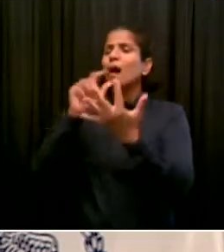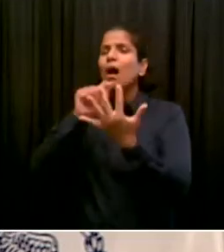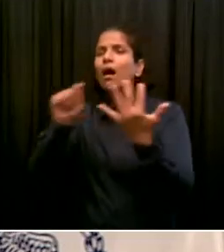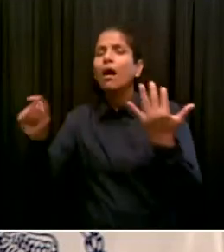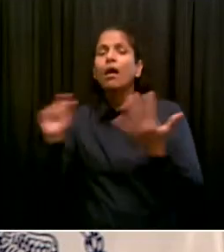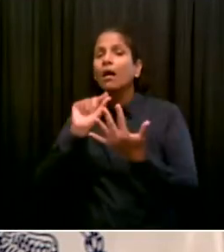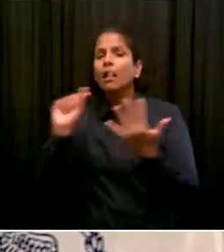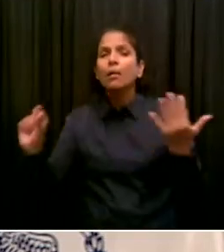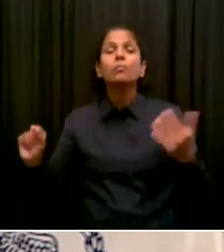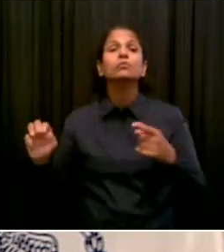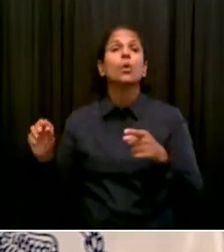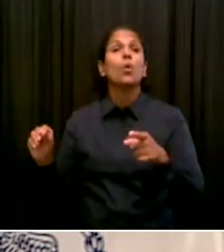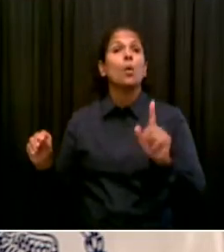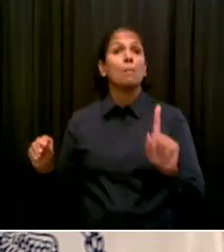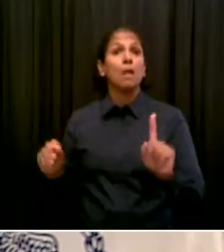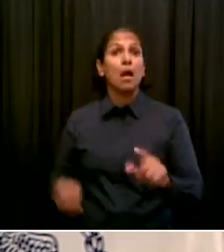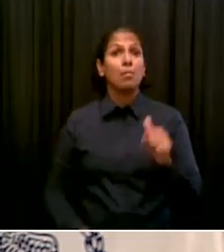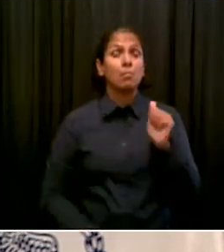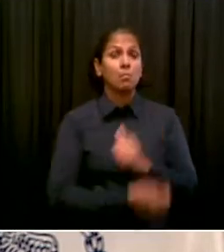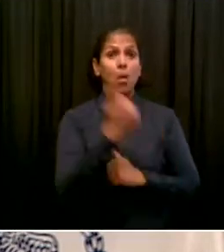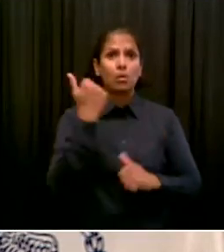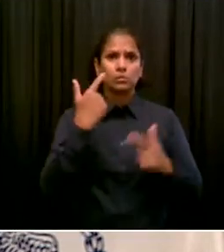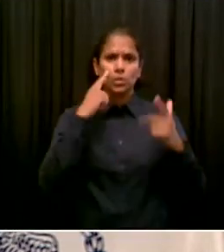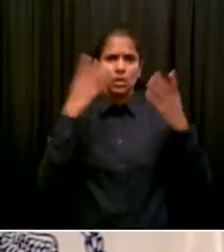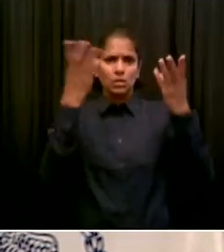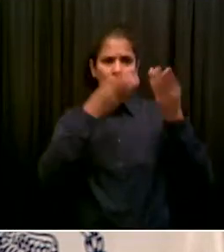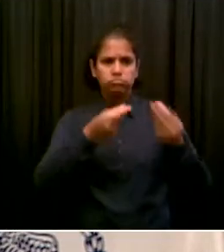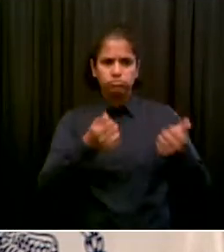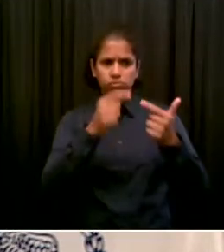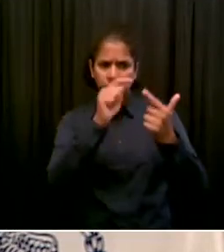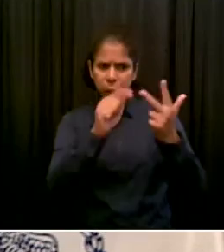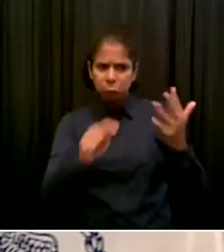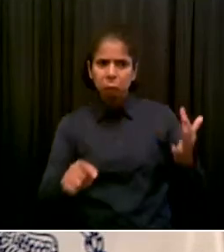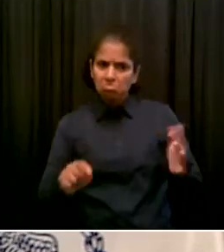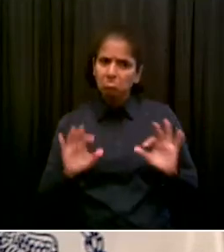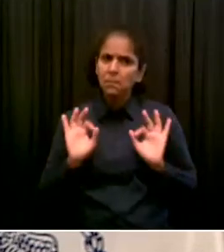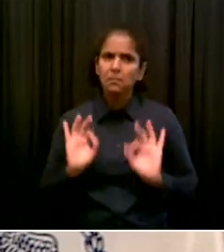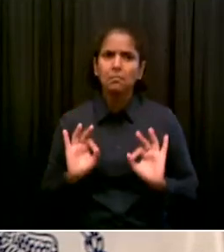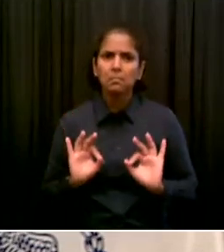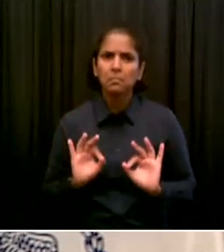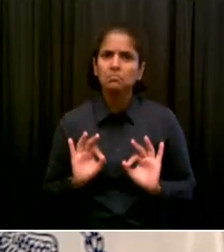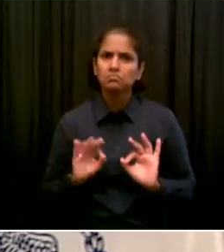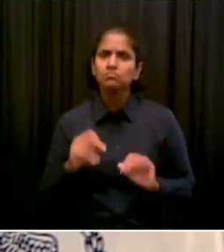QUESTION, ONE PROBLEM IS ONE PROBLEM TOO MANY. IN THE OVERALL START OF SCHOOL,